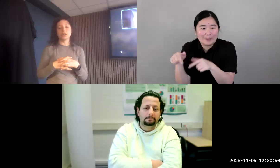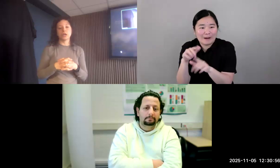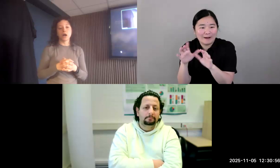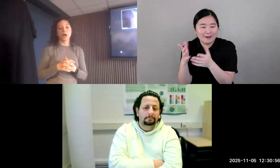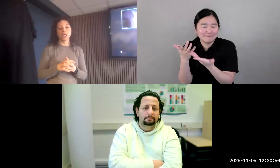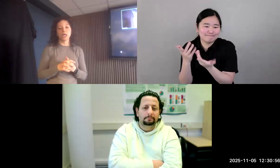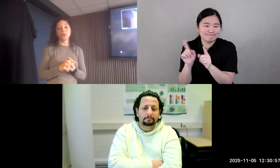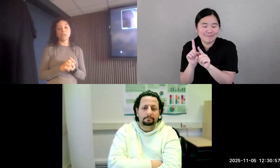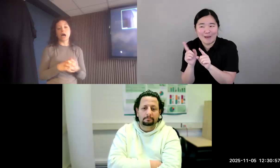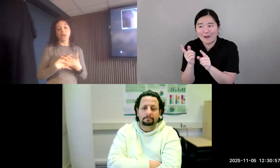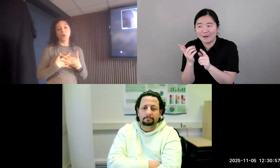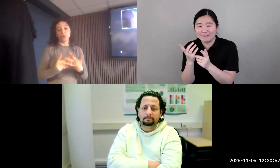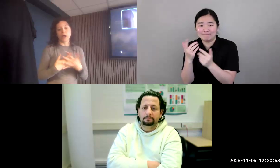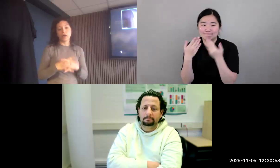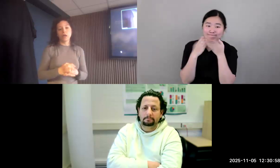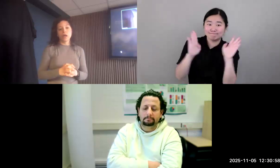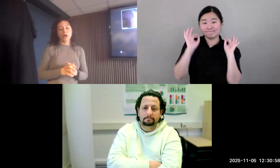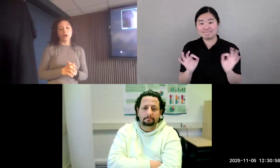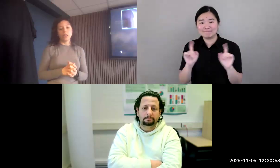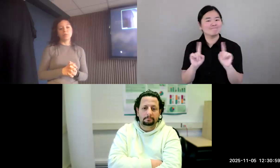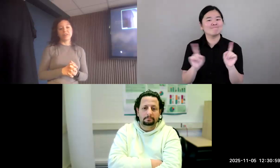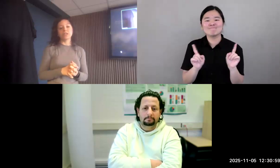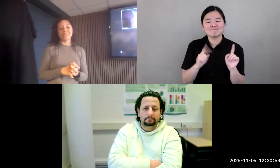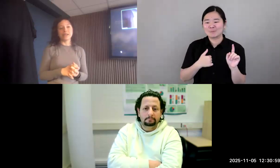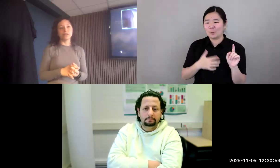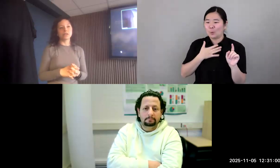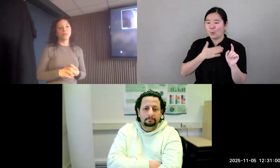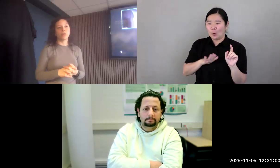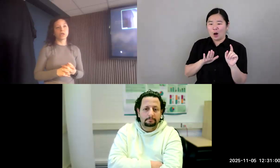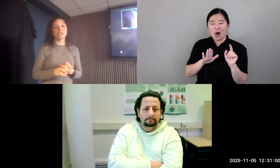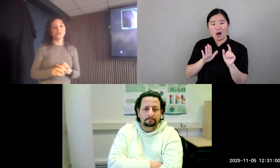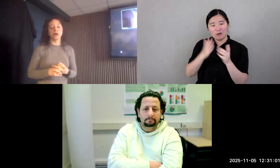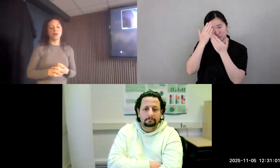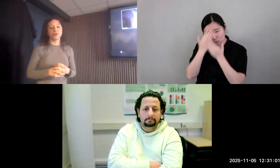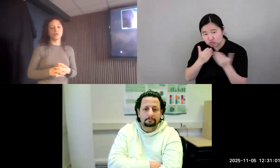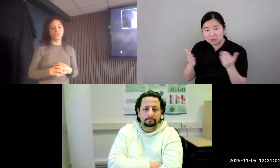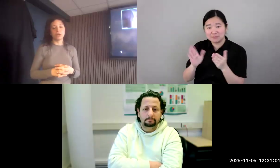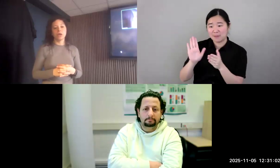I included, I know that he provided consent for his photos to be.